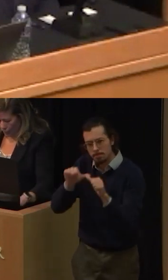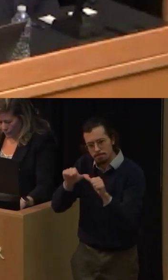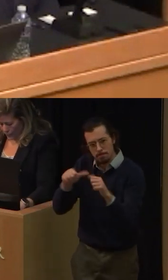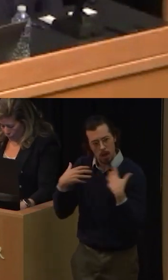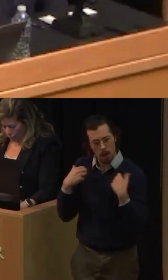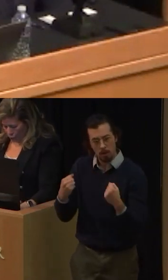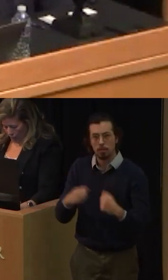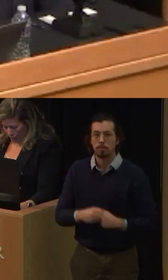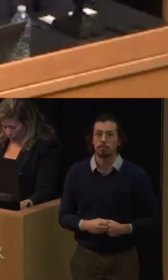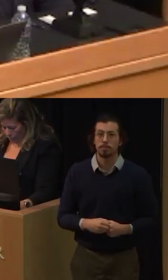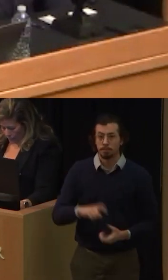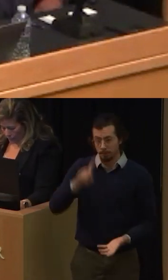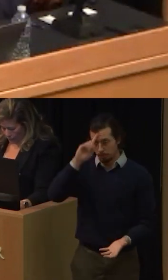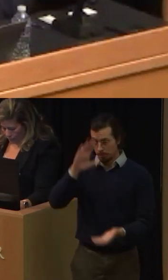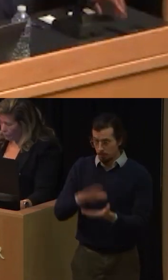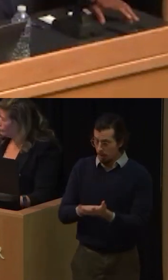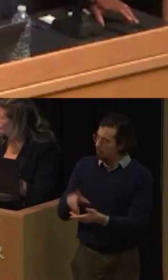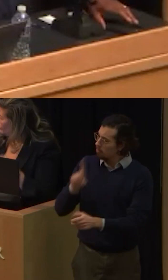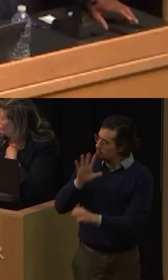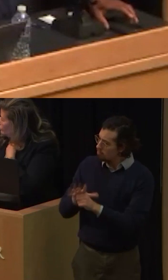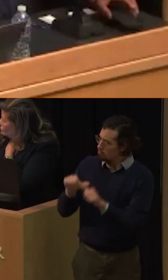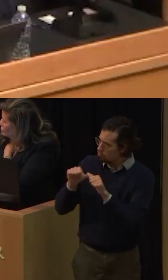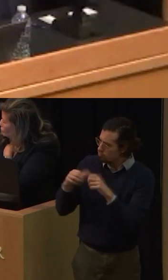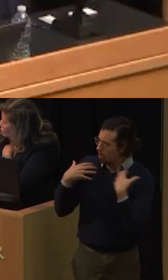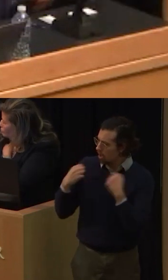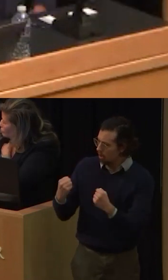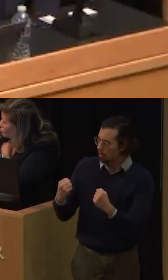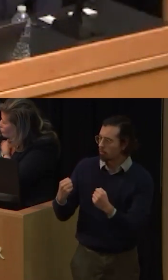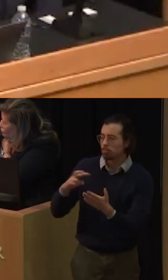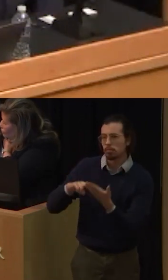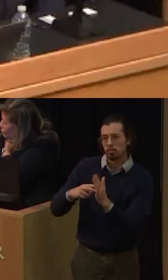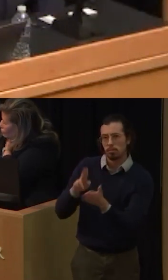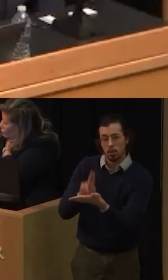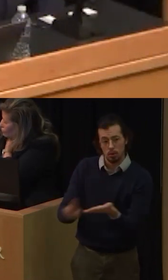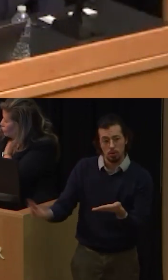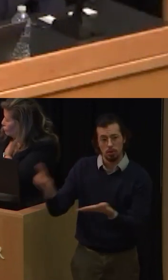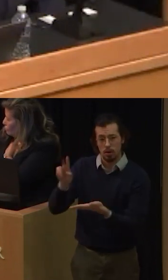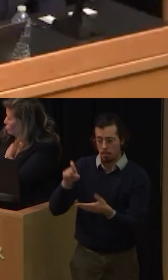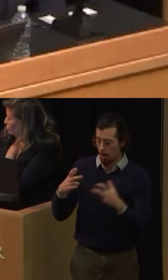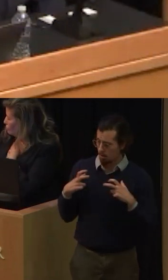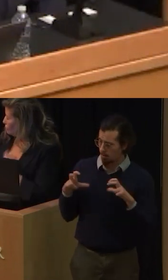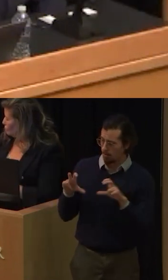If we believe that to assure health, we, as a university, have to contribute,